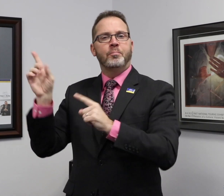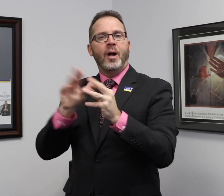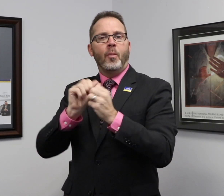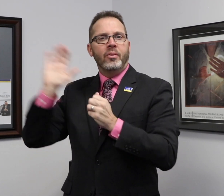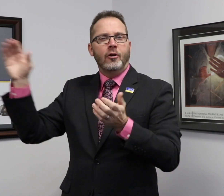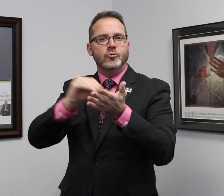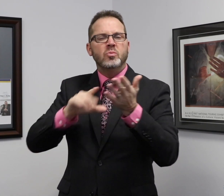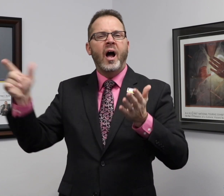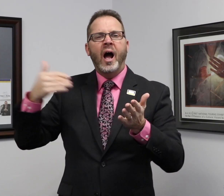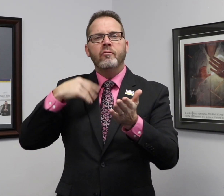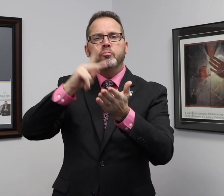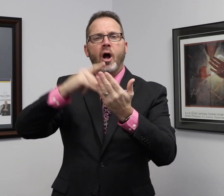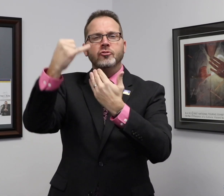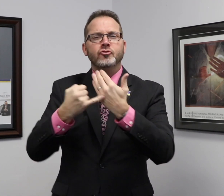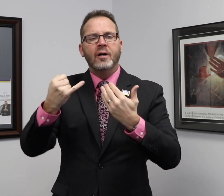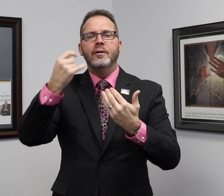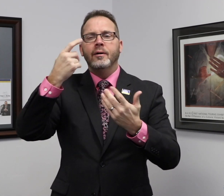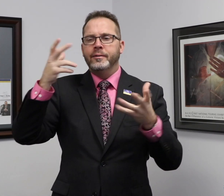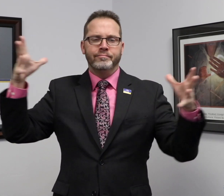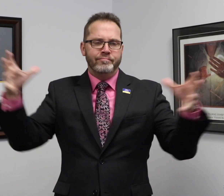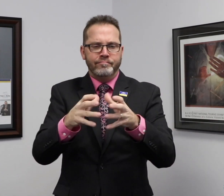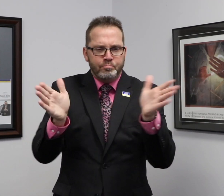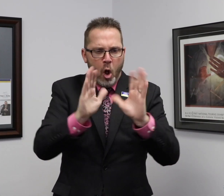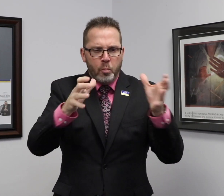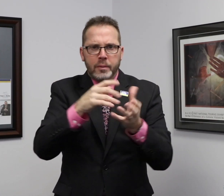invited us to participate in a project with a group of their students. The